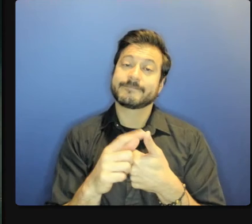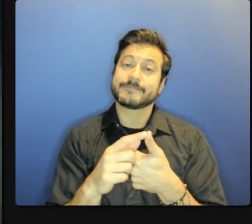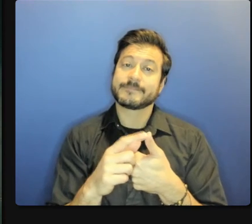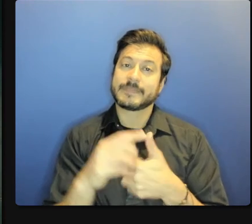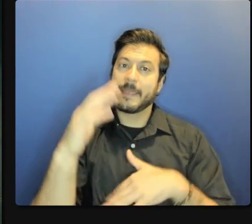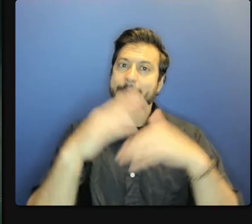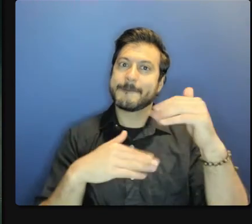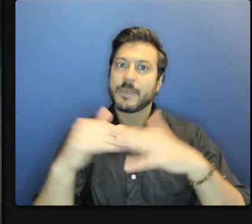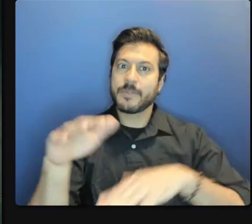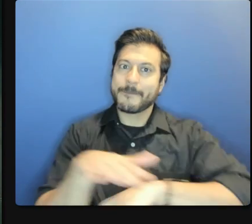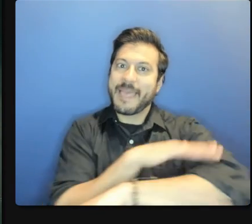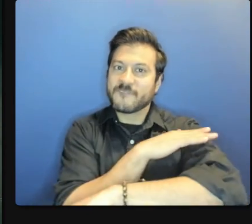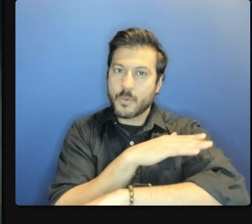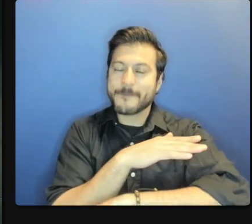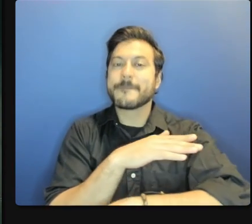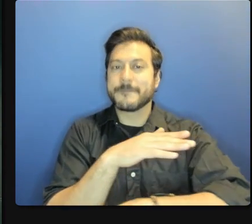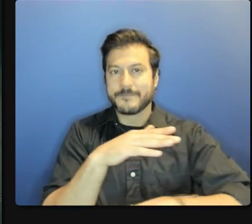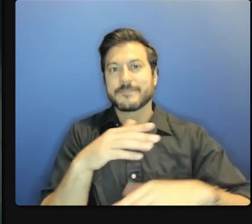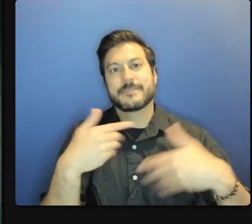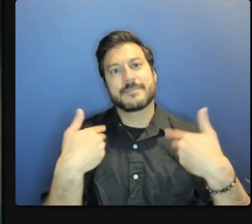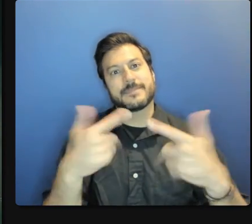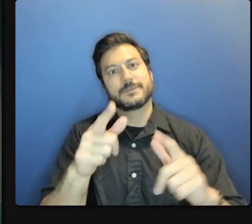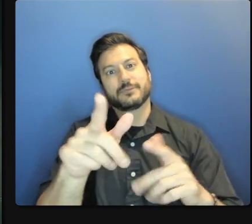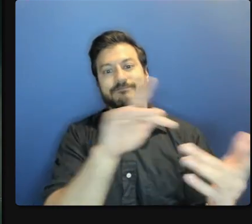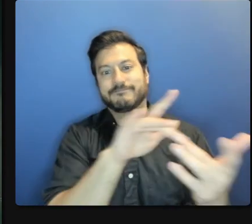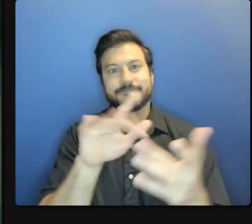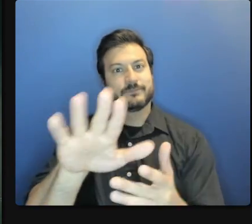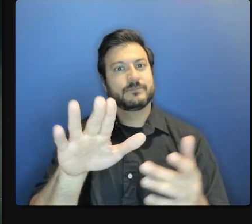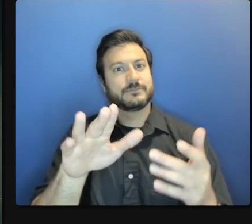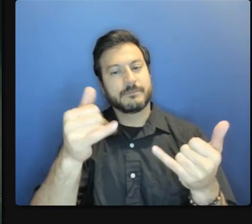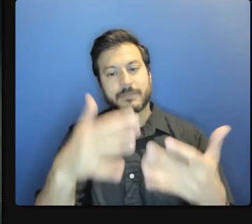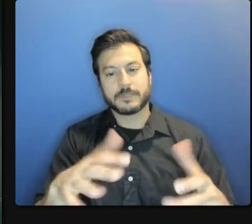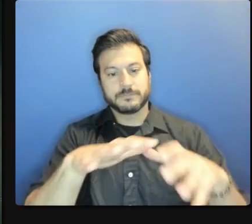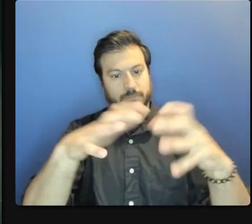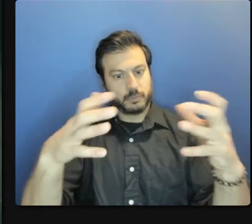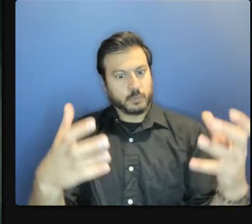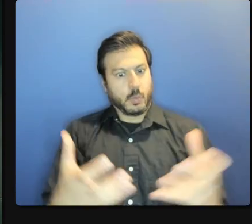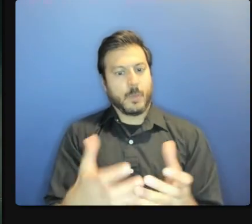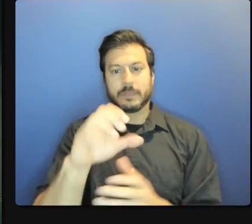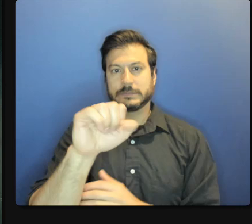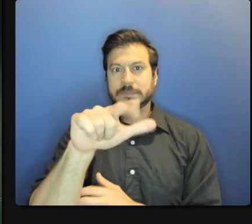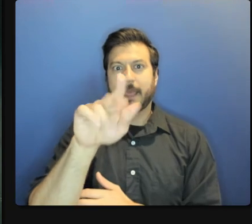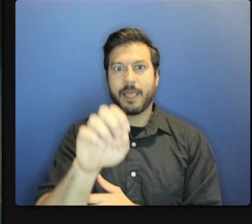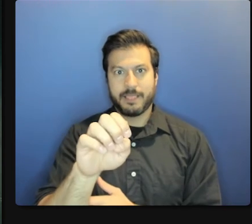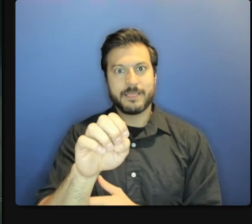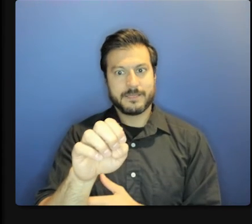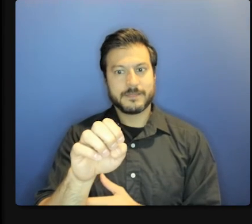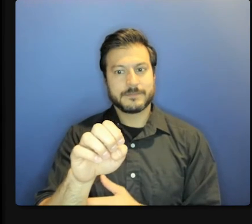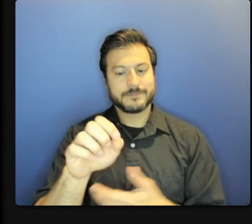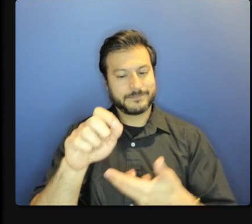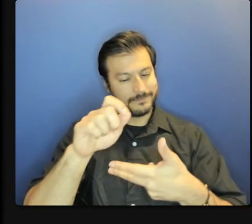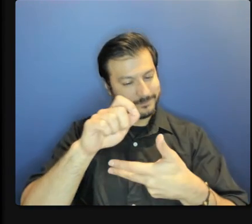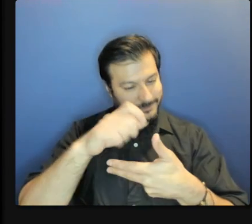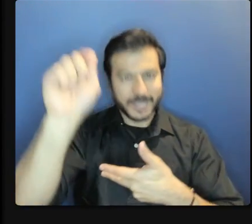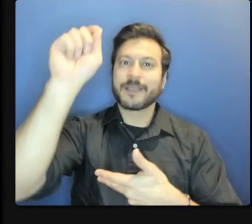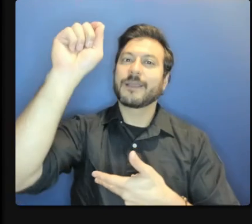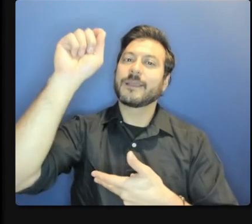Number one, build a platform that enables you to reach your consumers at a global scale. Check.